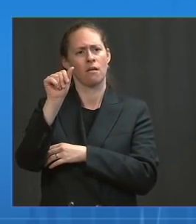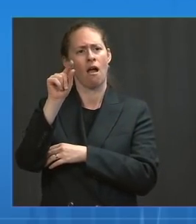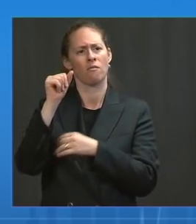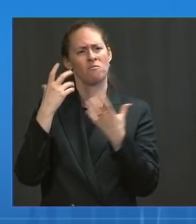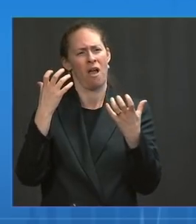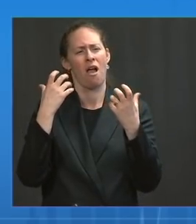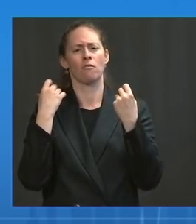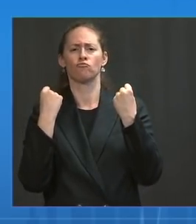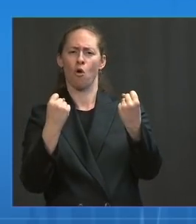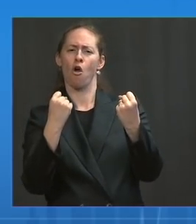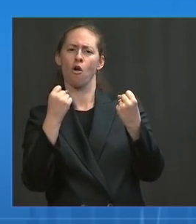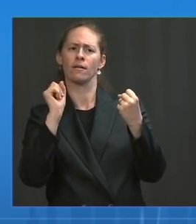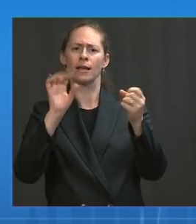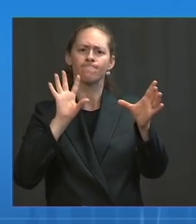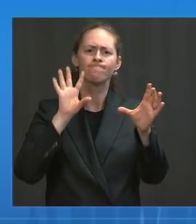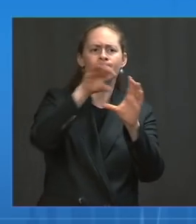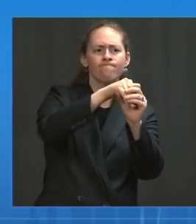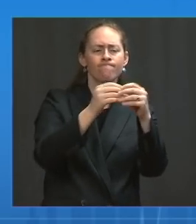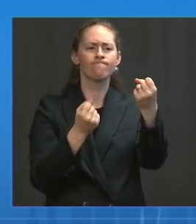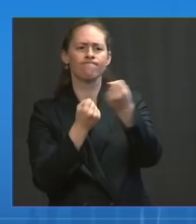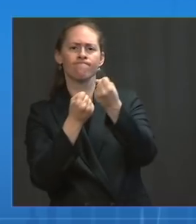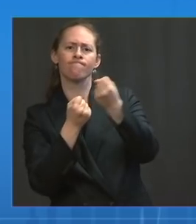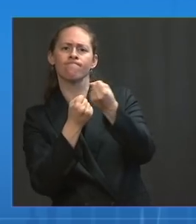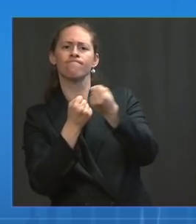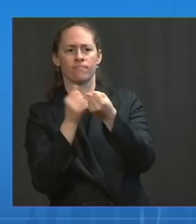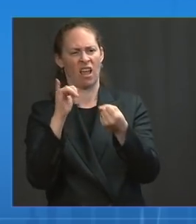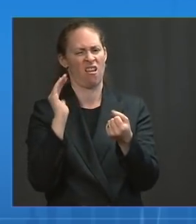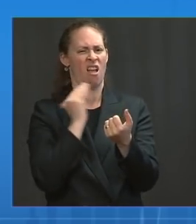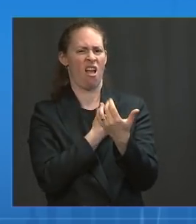and commit to prioritizing longterm health equity policies.